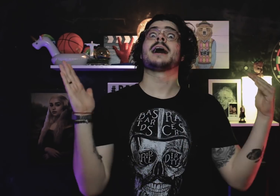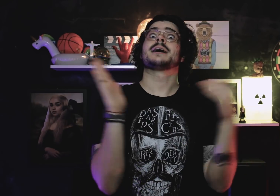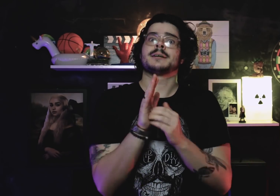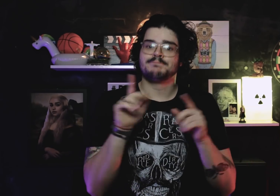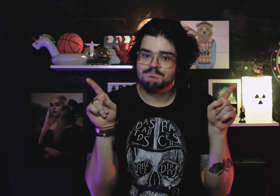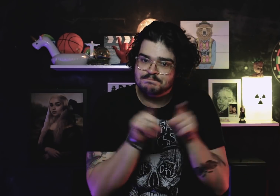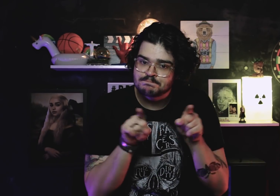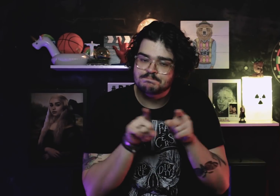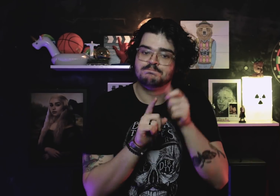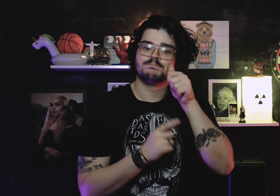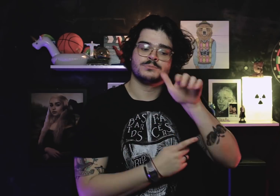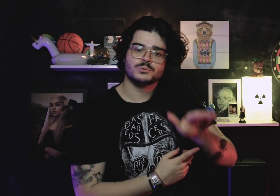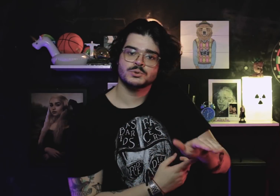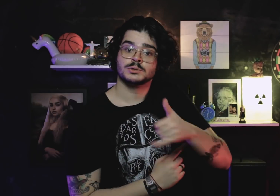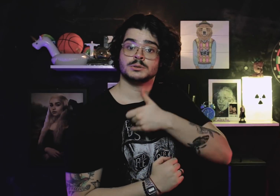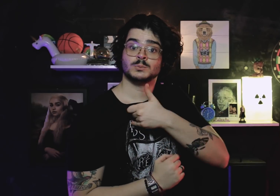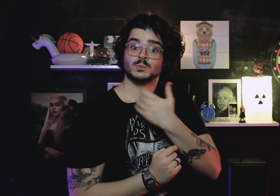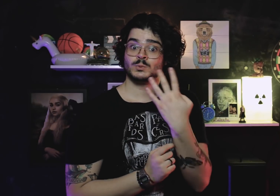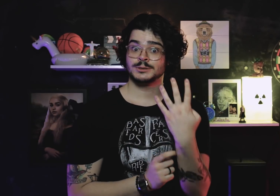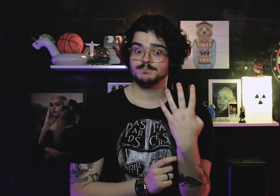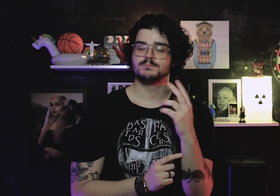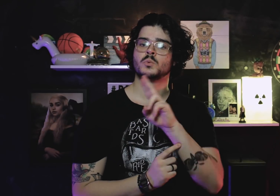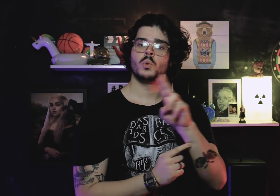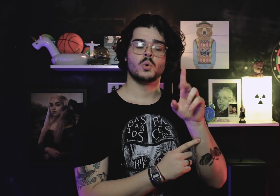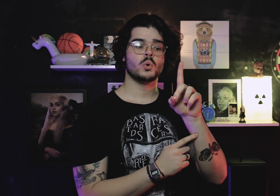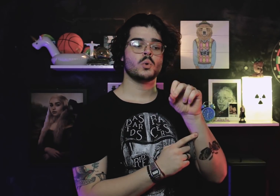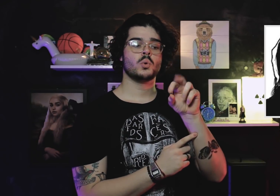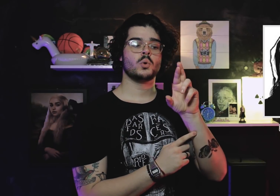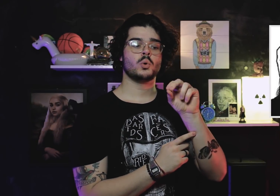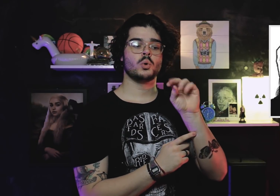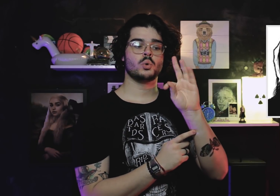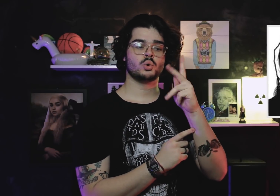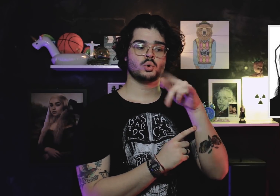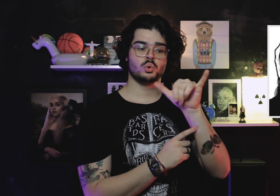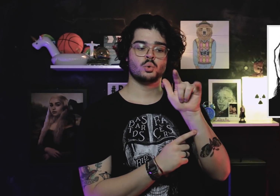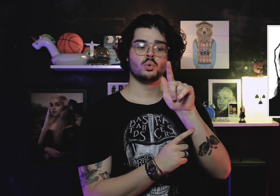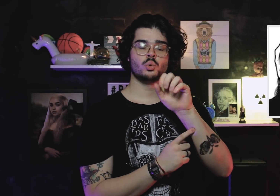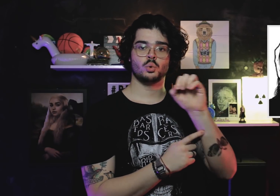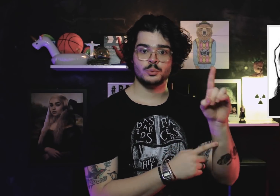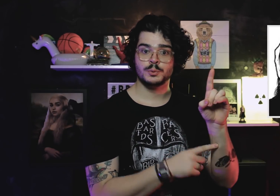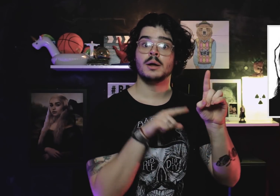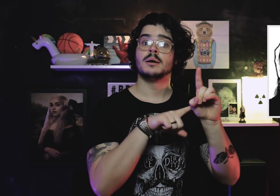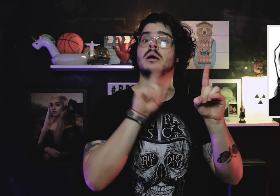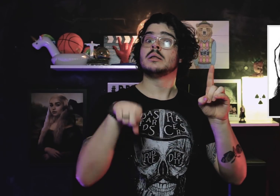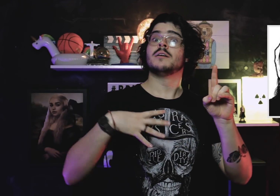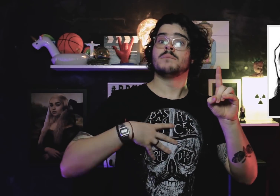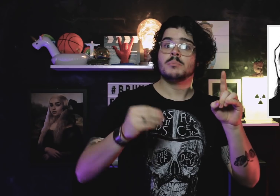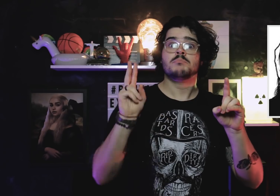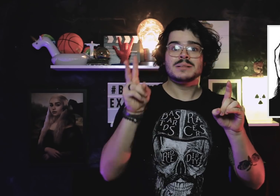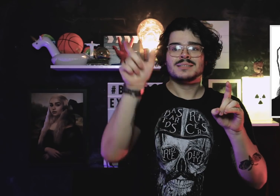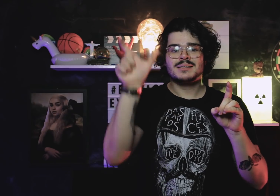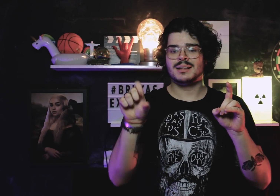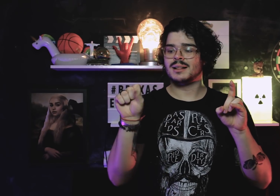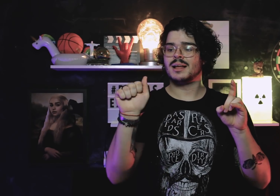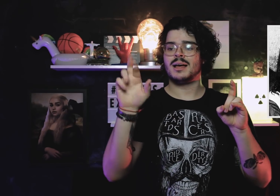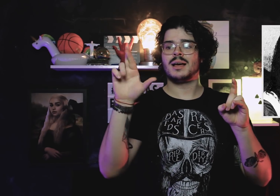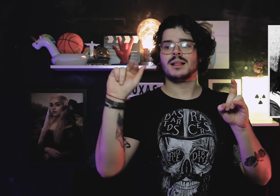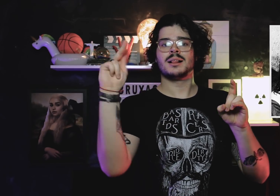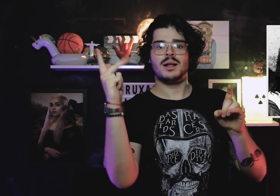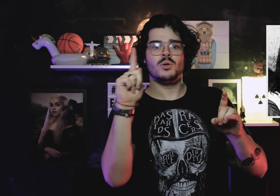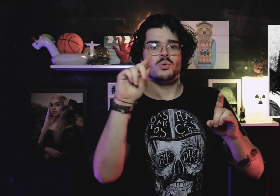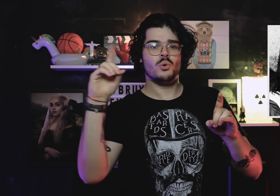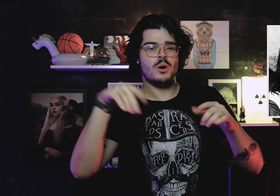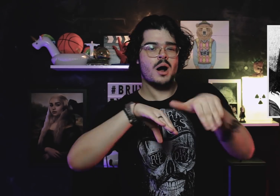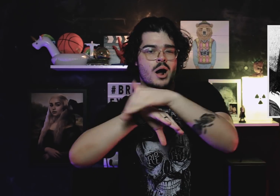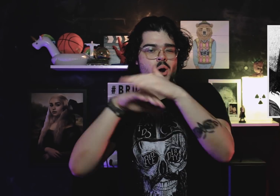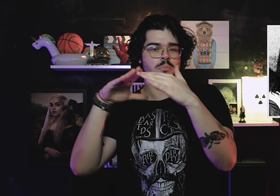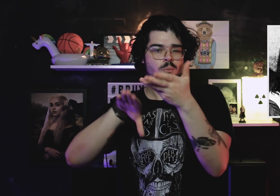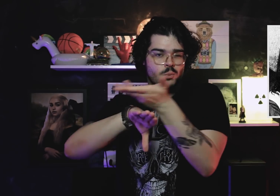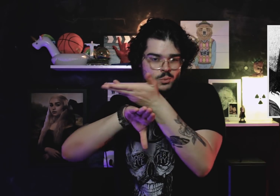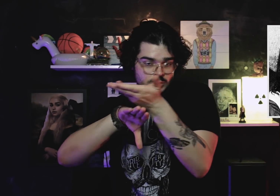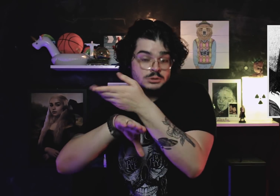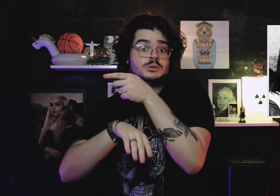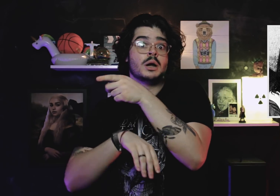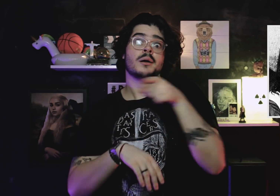And the 4-year-old girl, Dorothy Good, daughter of Sarah Good,